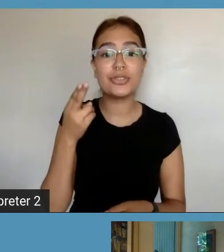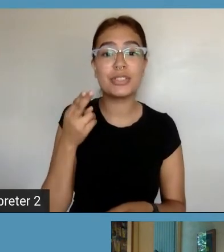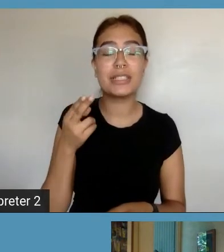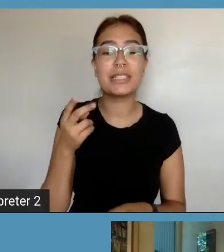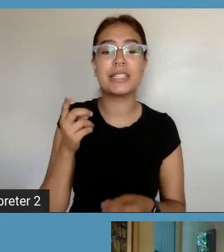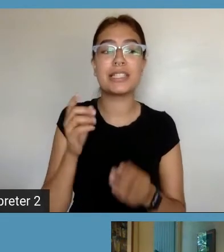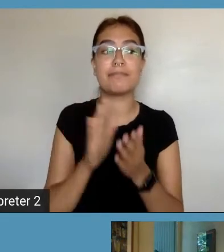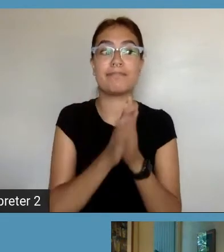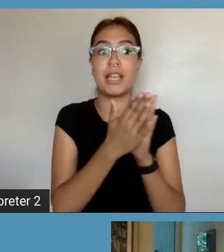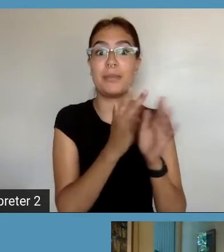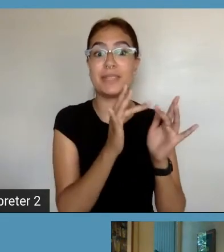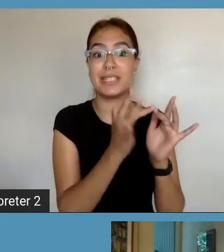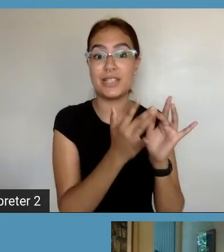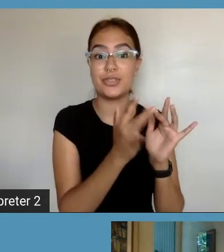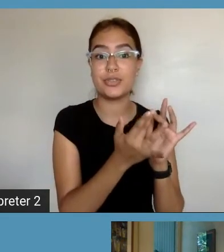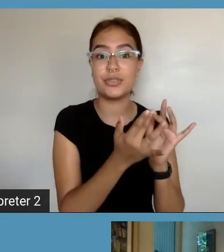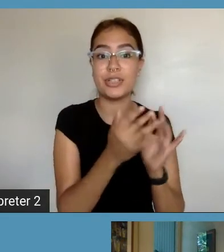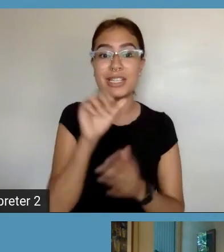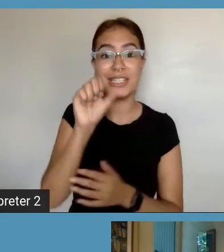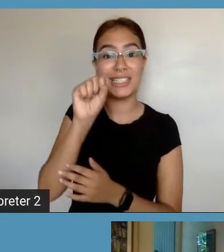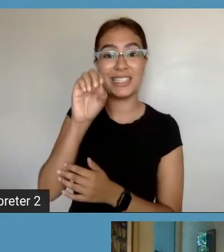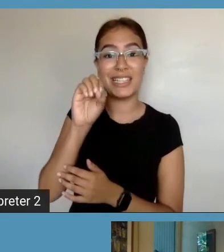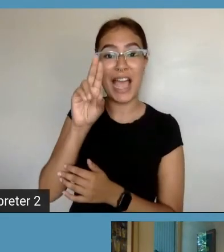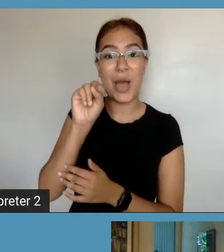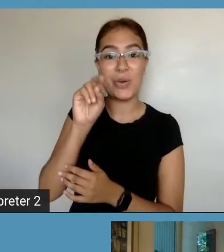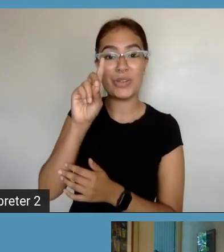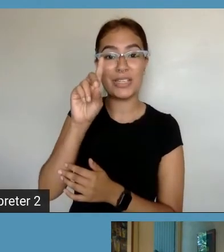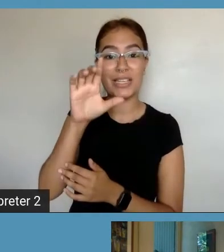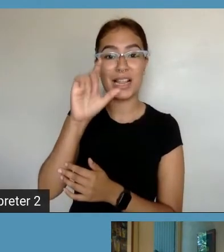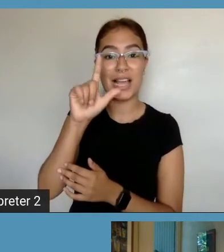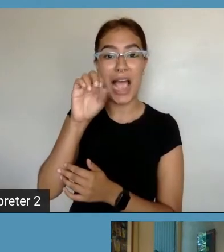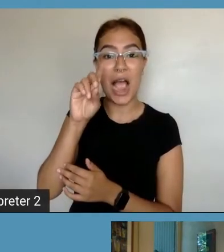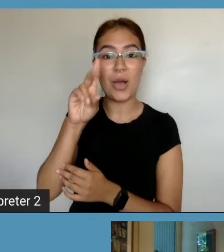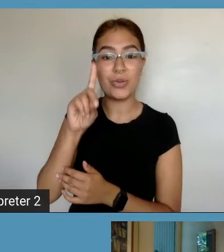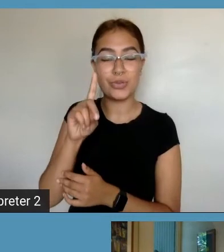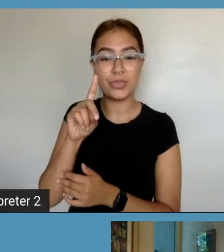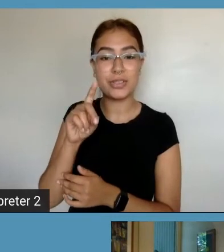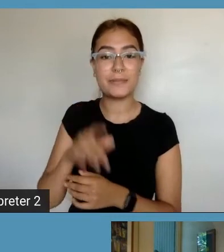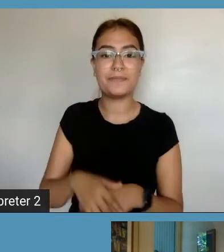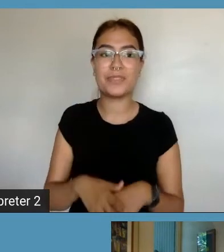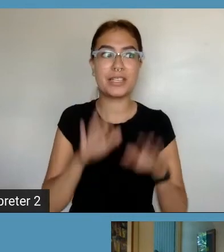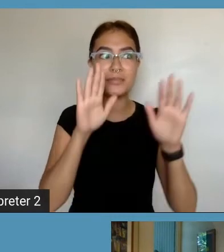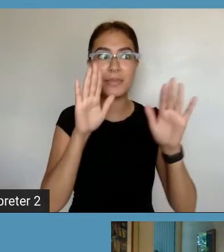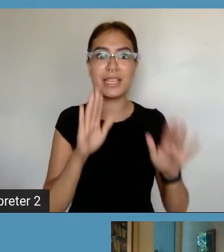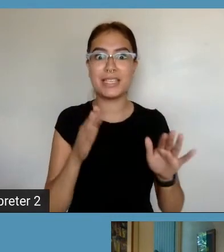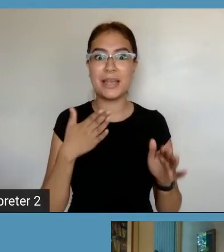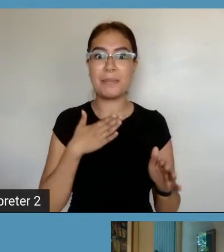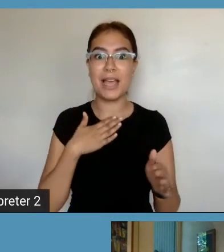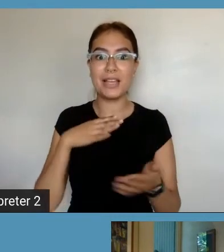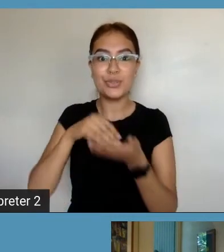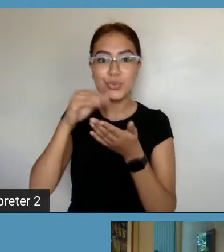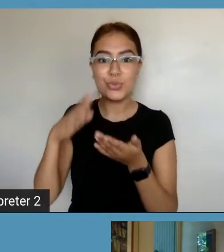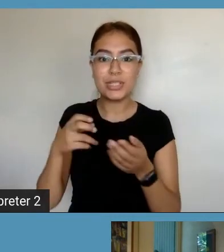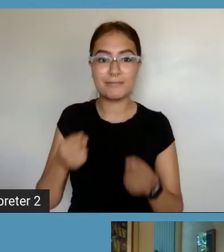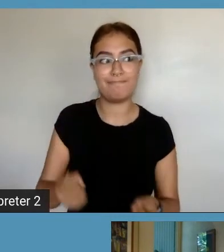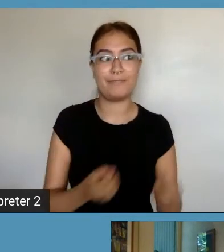SoundCloud, it was amazing that my students were uploading to SoundCloud and sharing and editing